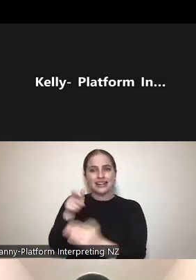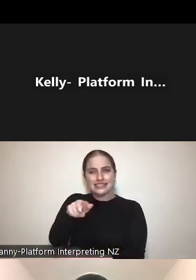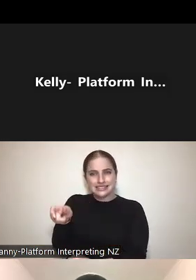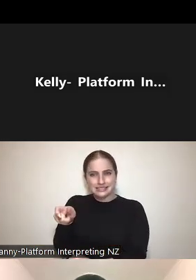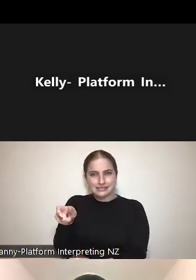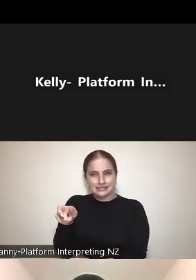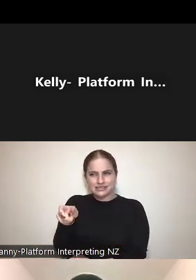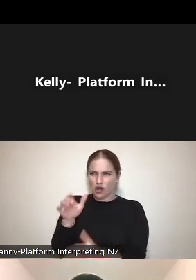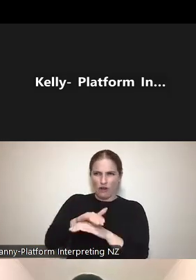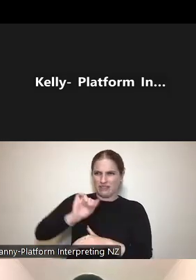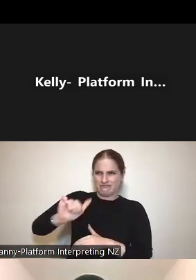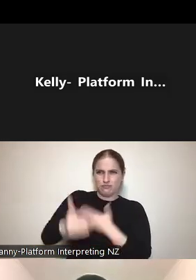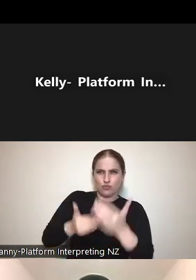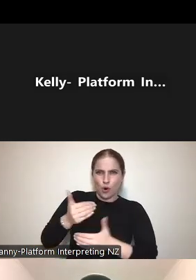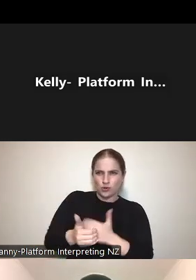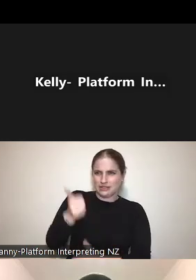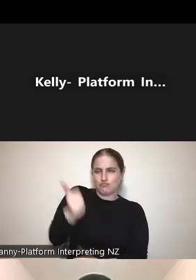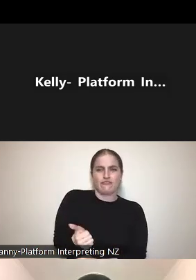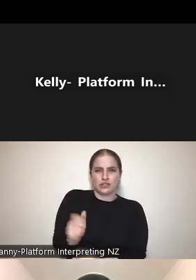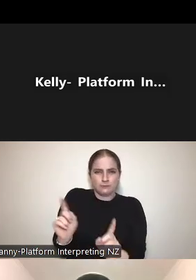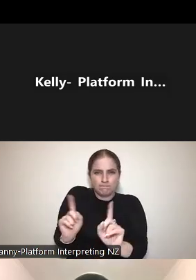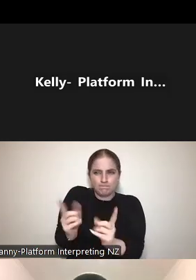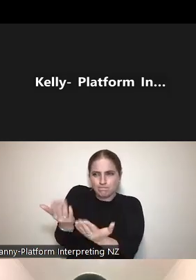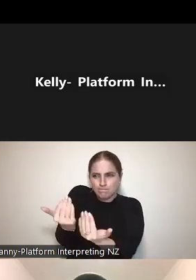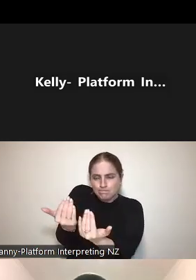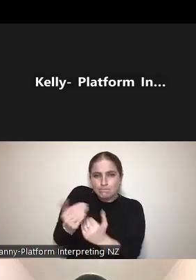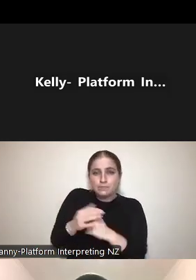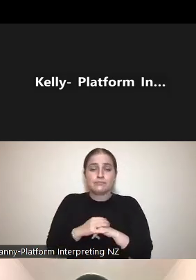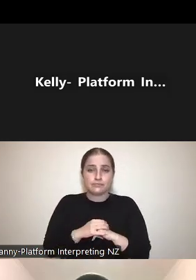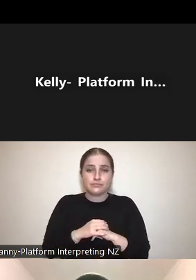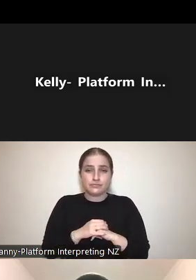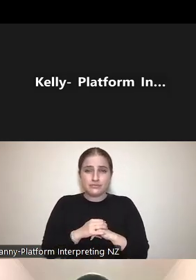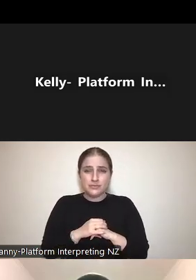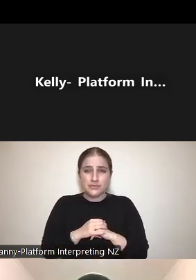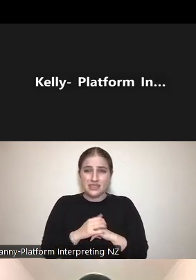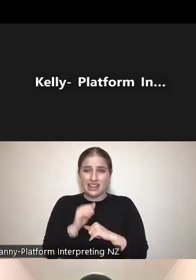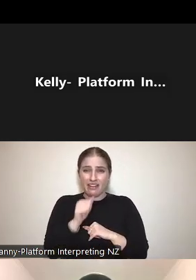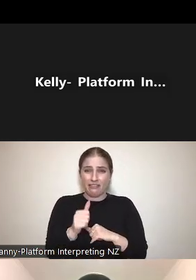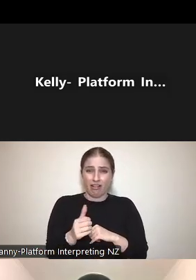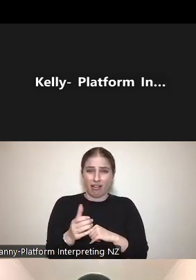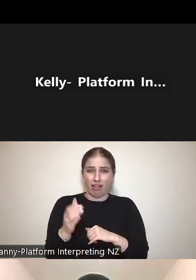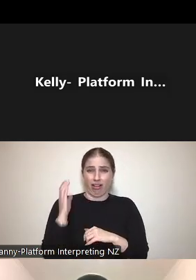And when things are mixed, it can replace it can put an imbalance, on the disabled performer,